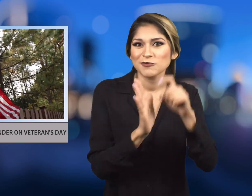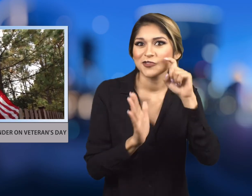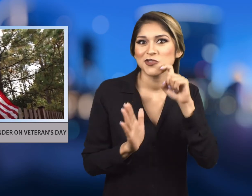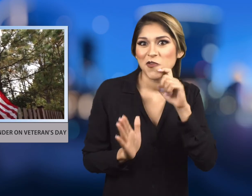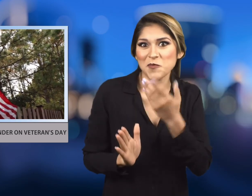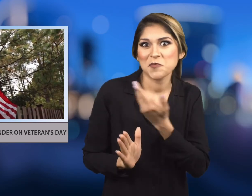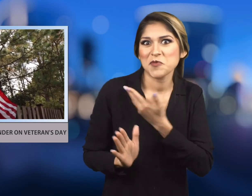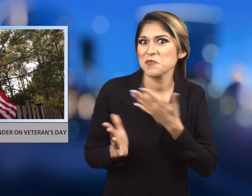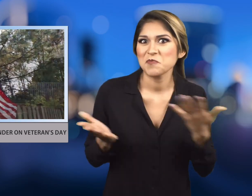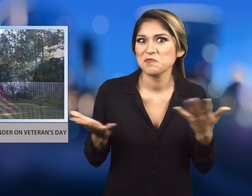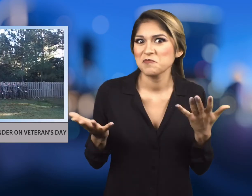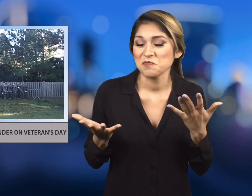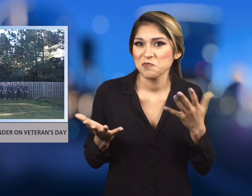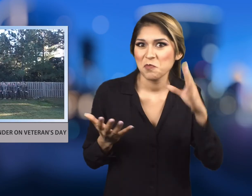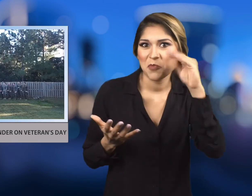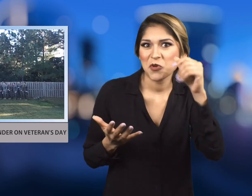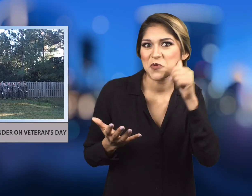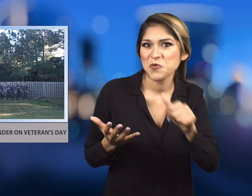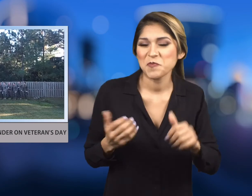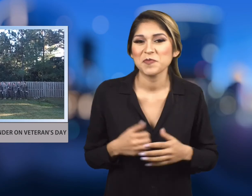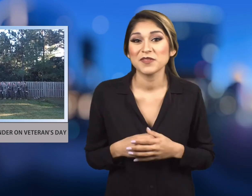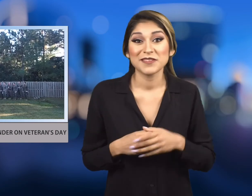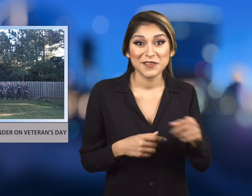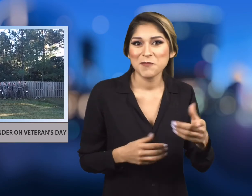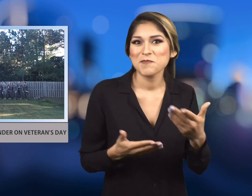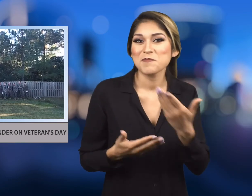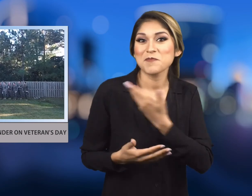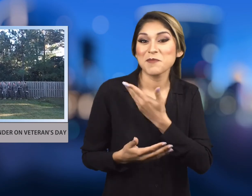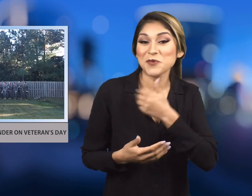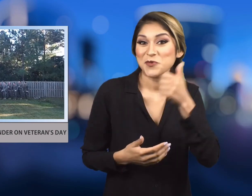The baby girl is due in March and will be